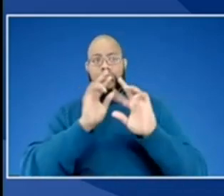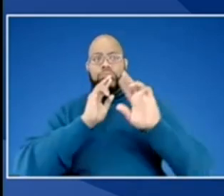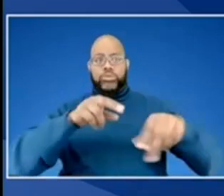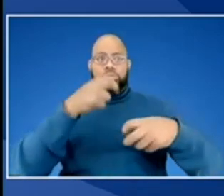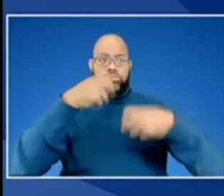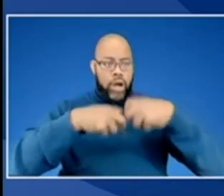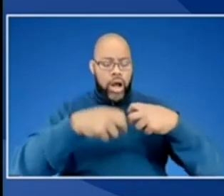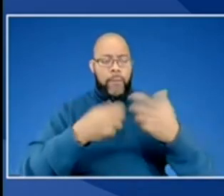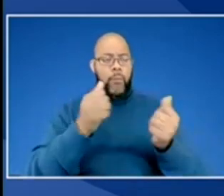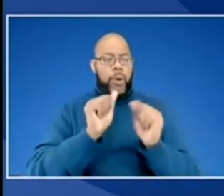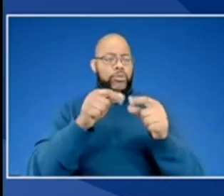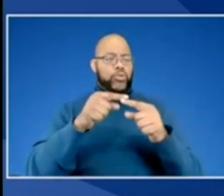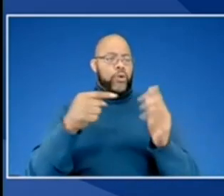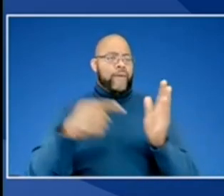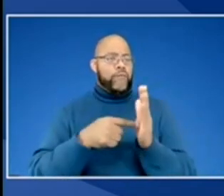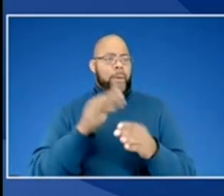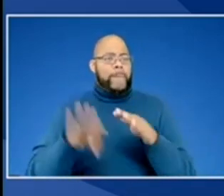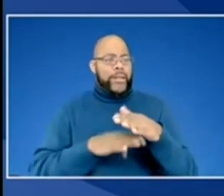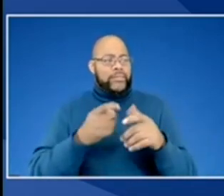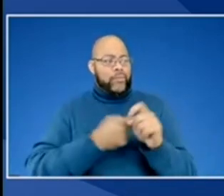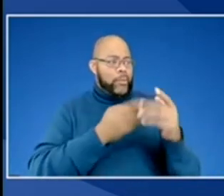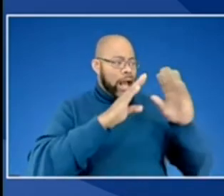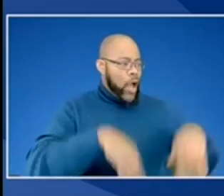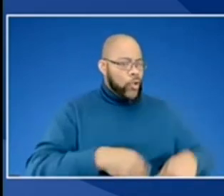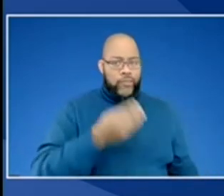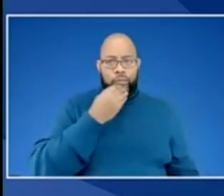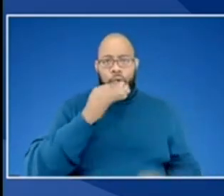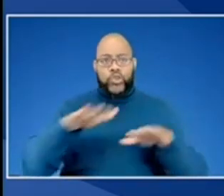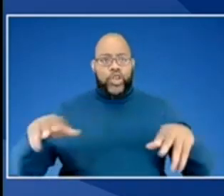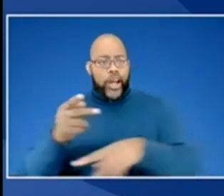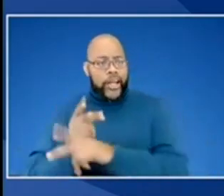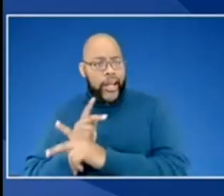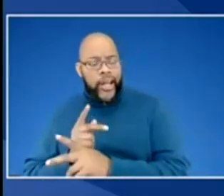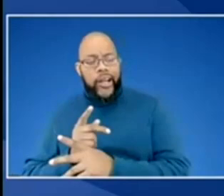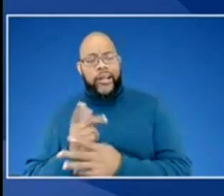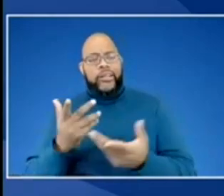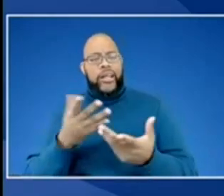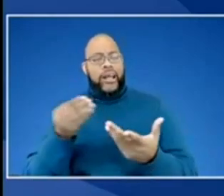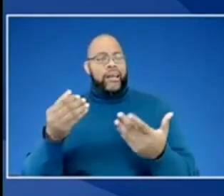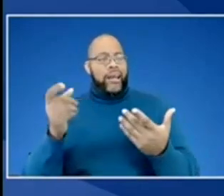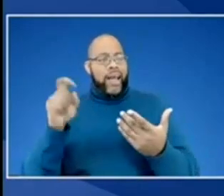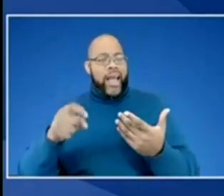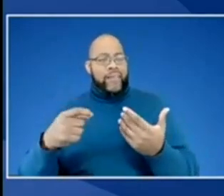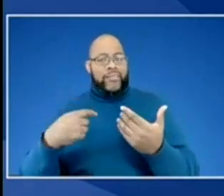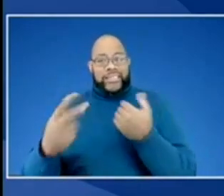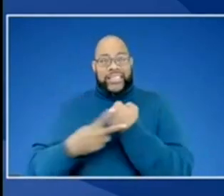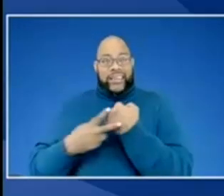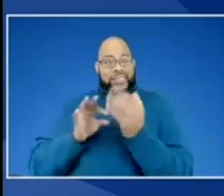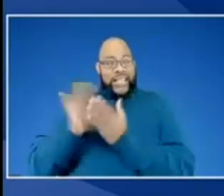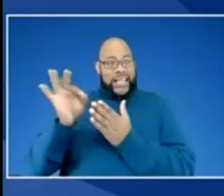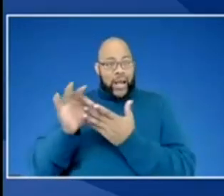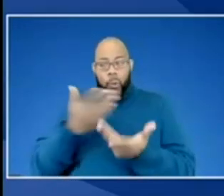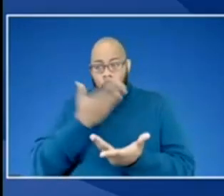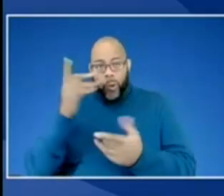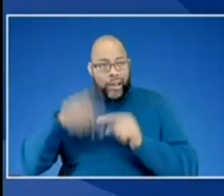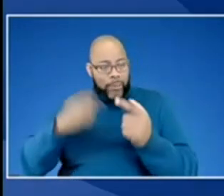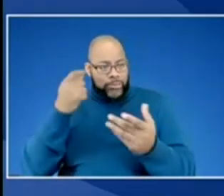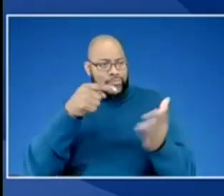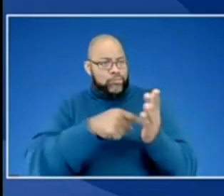afford basic needs from housing, food, childcare and even having a savings account. We also know that even from